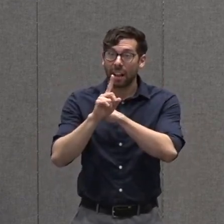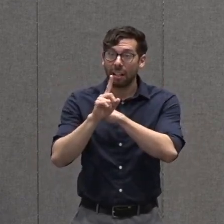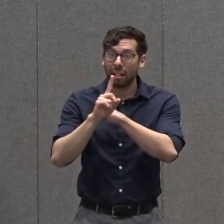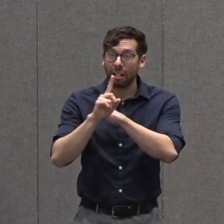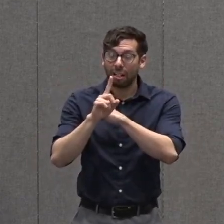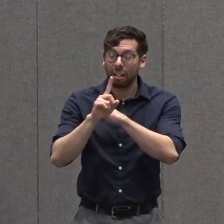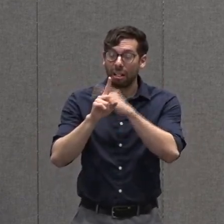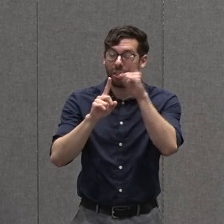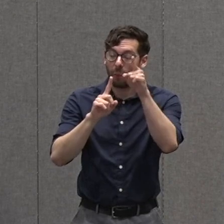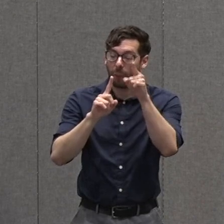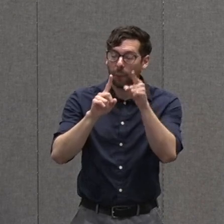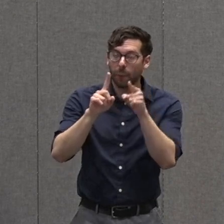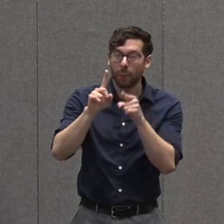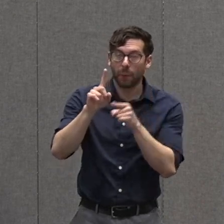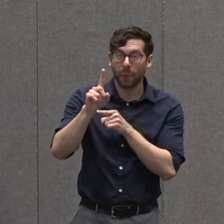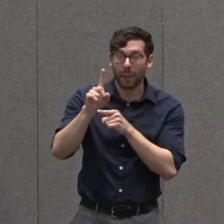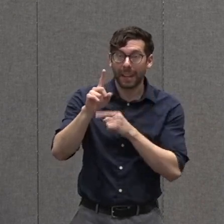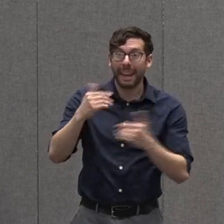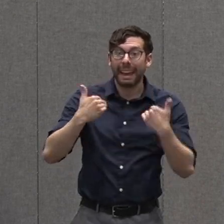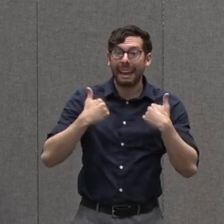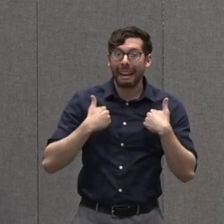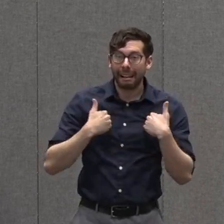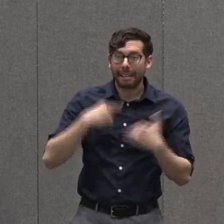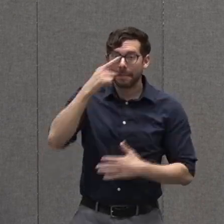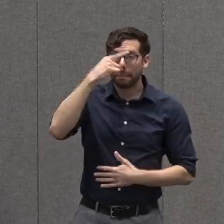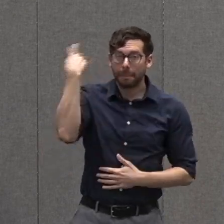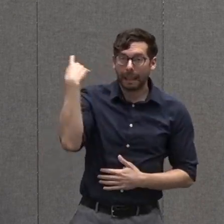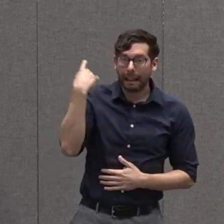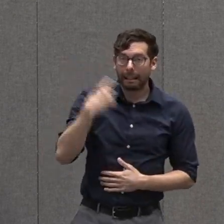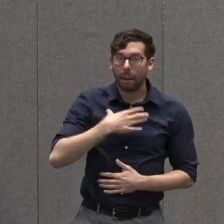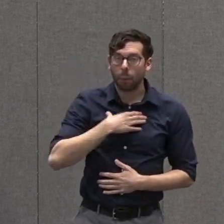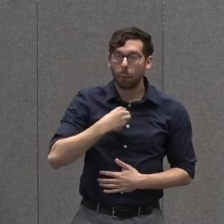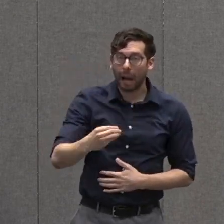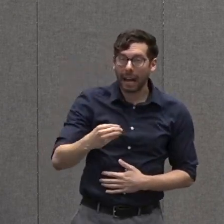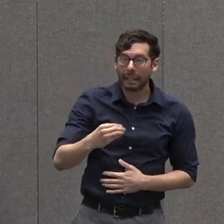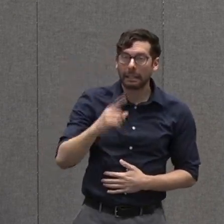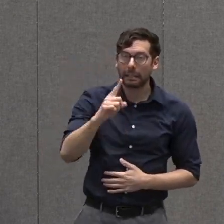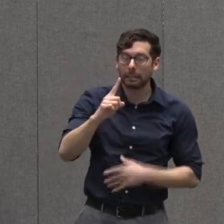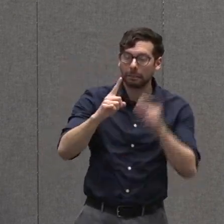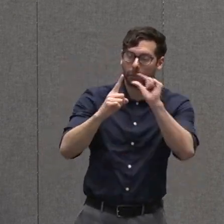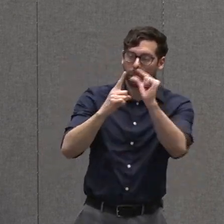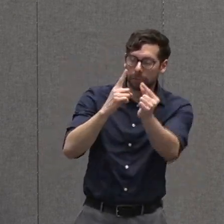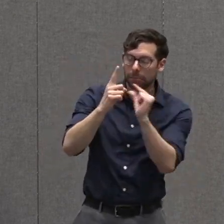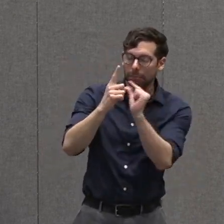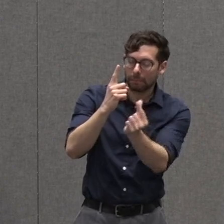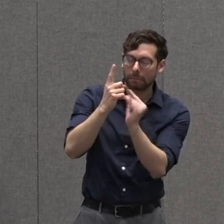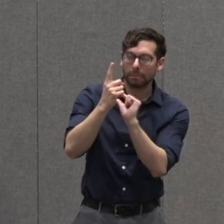Very typical of the western diamondback. Also, typical of a Mojave rattlesnake,